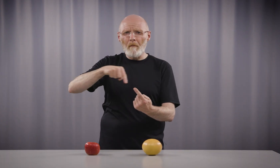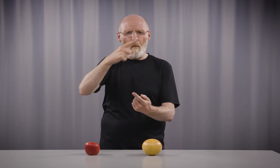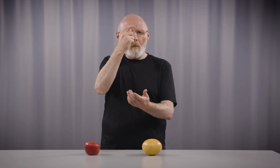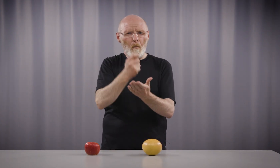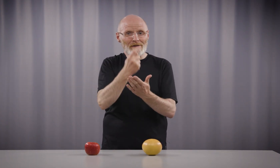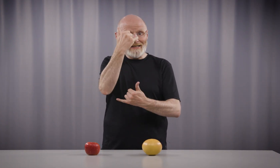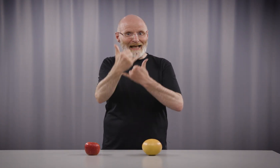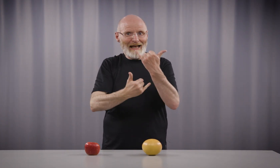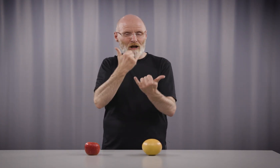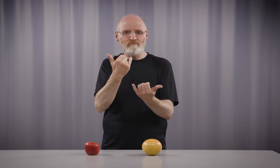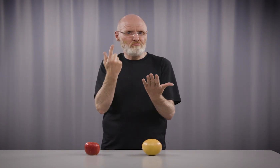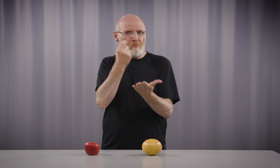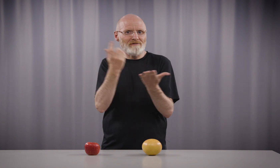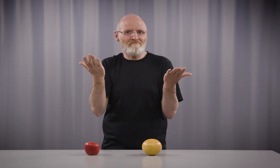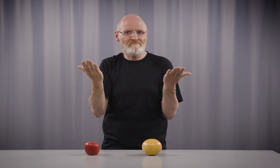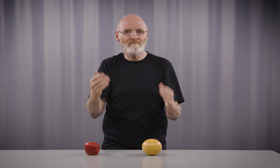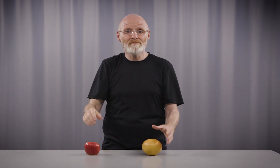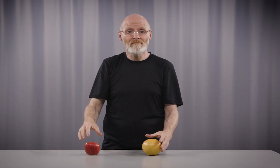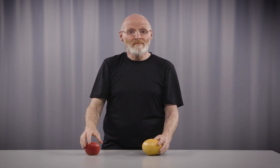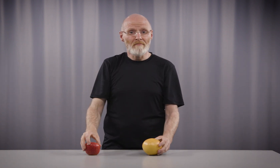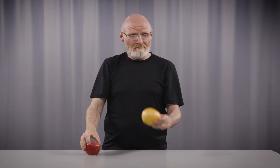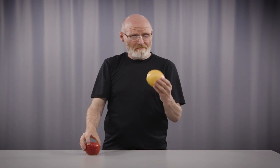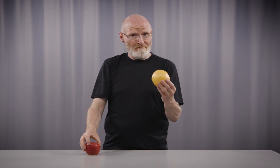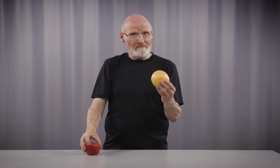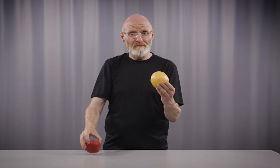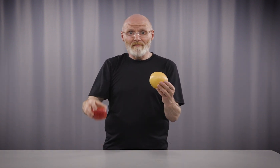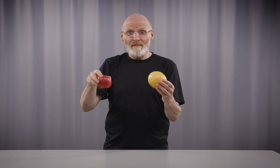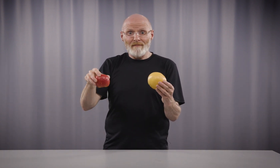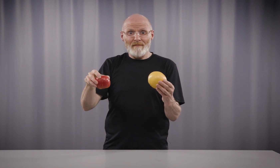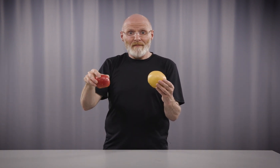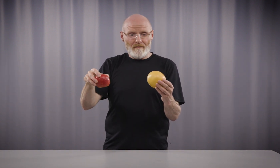It takes the Earth one year to circle once all the way around the sun.